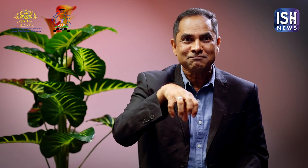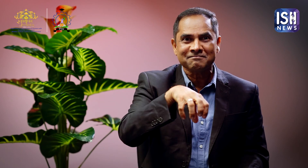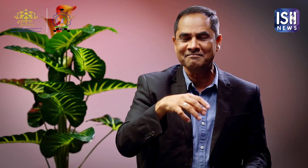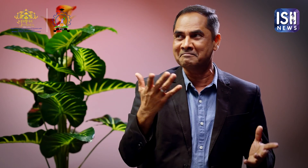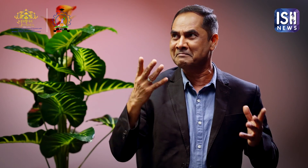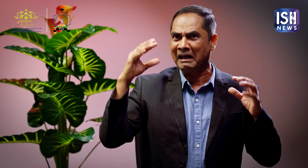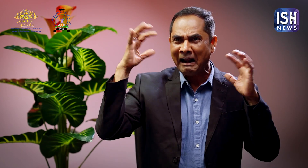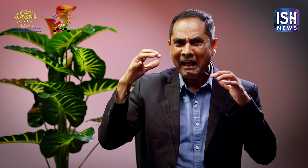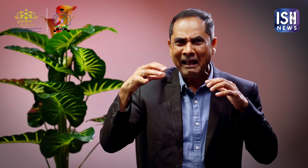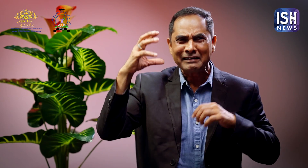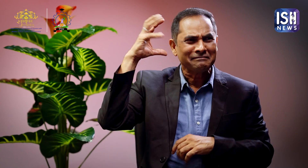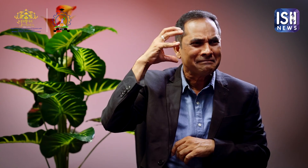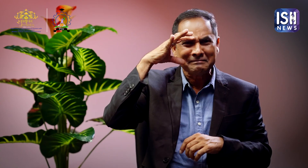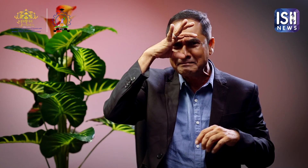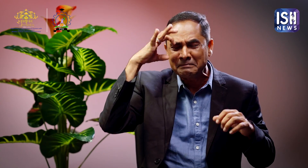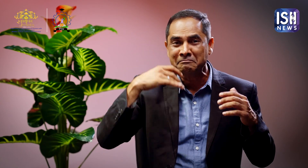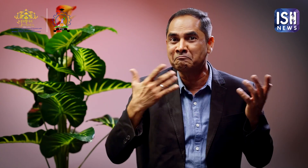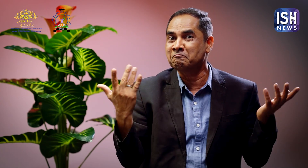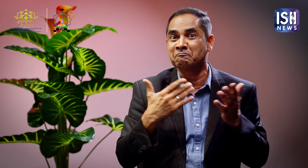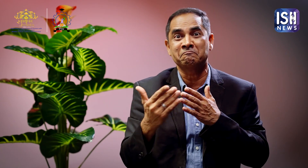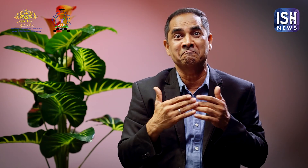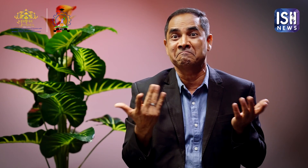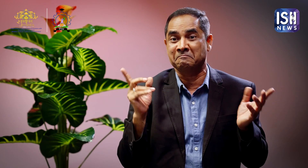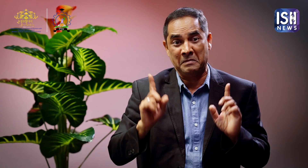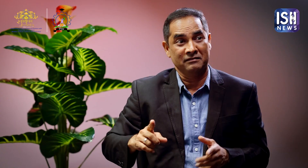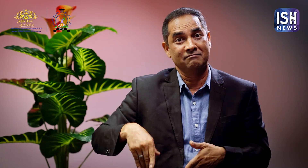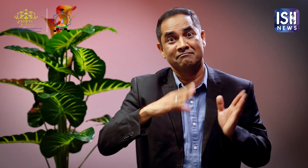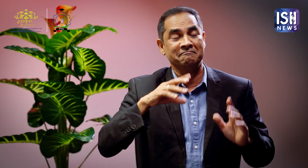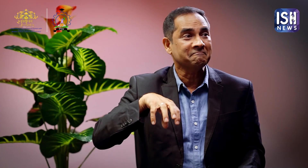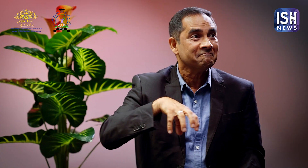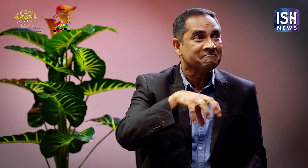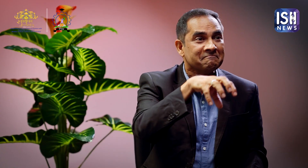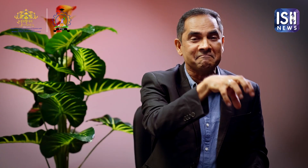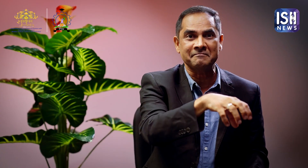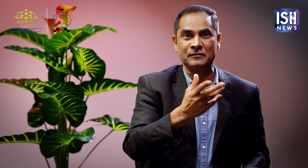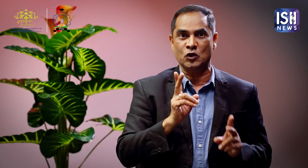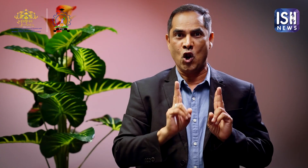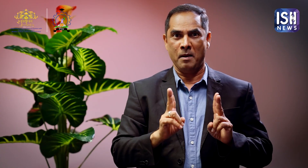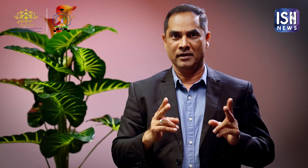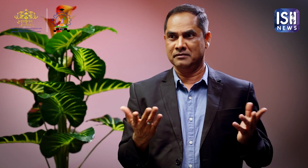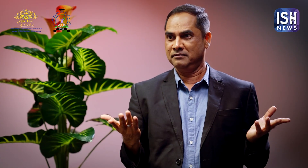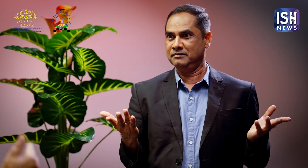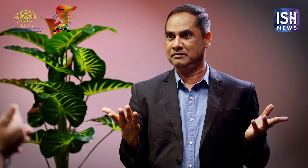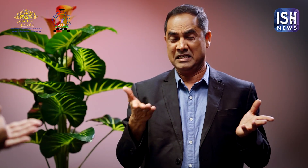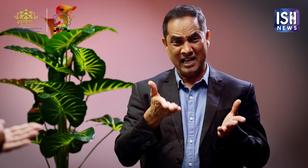It didn’t matter if it was pouring rain or scorching heat, I still had to go outside for the toilet. To me, this is natural.